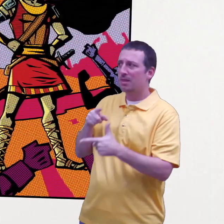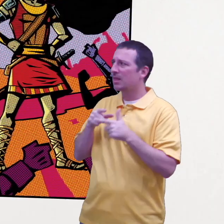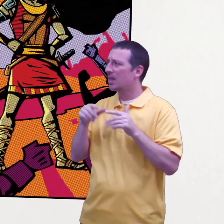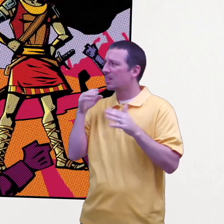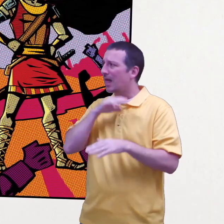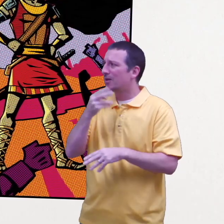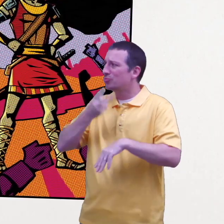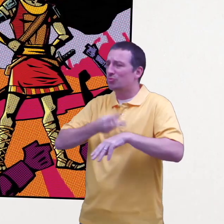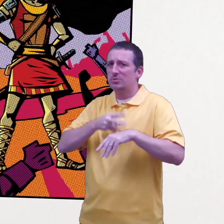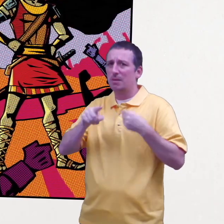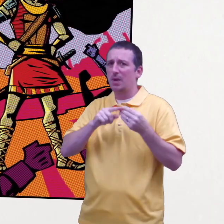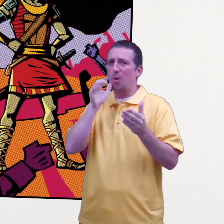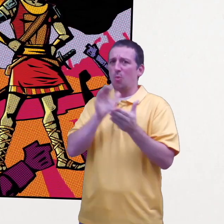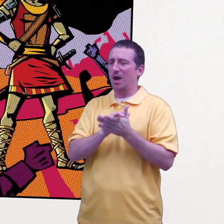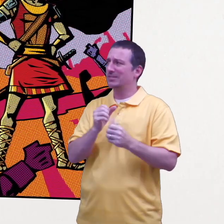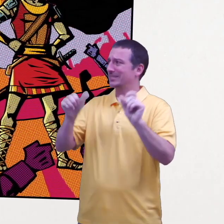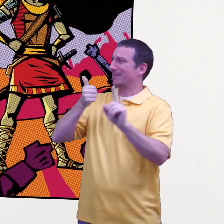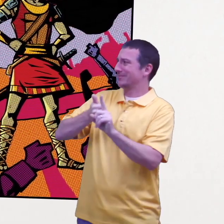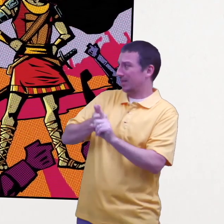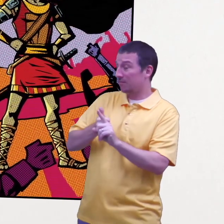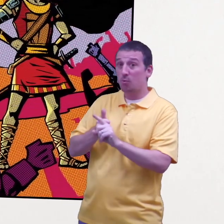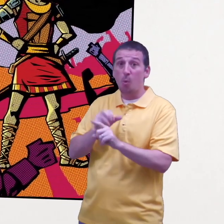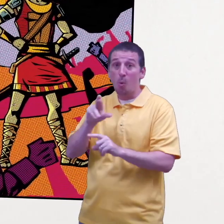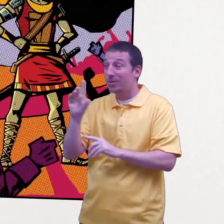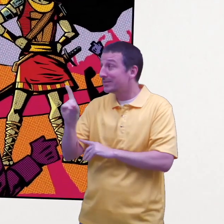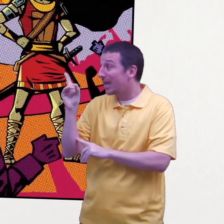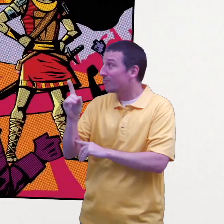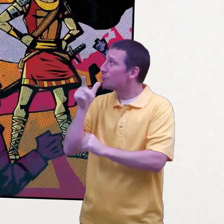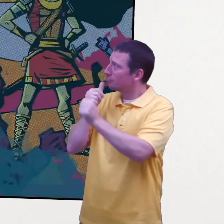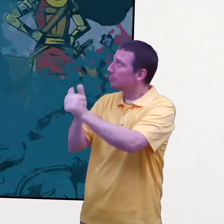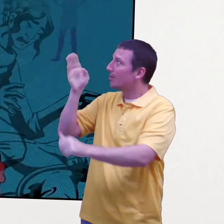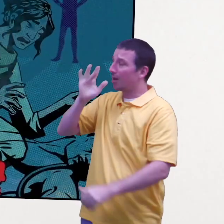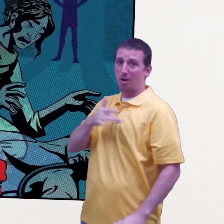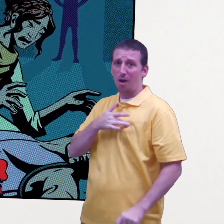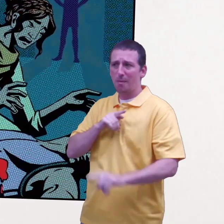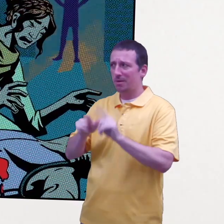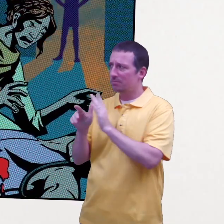then lied about his wife two times to save his own neck? And David!? The man after God’s own heart